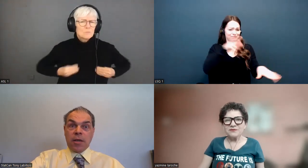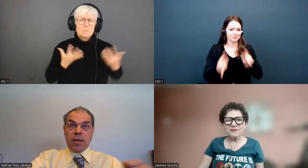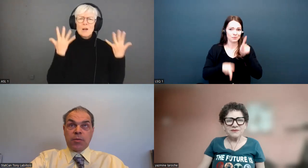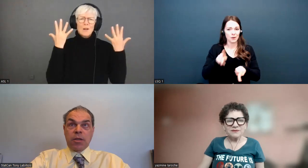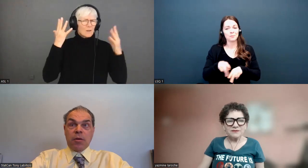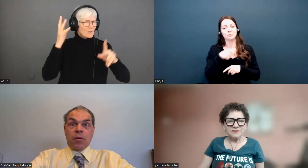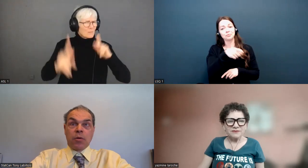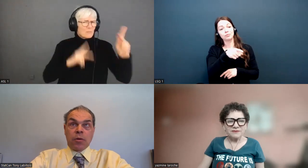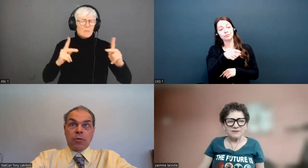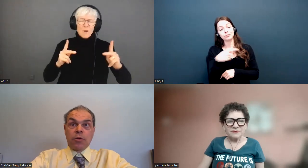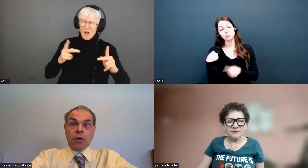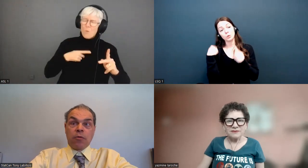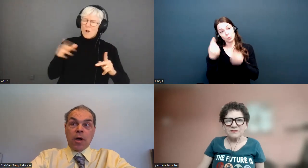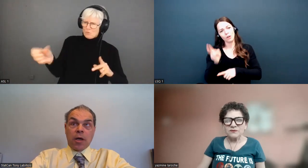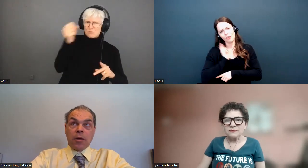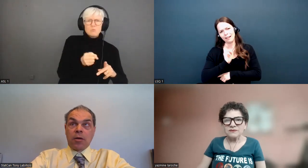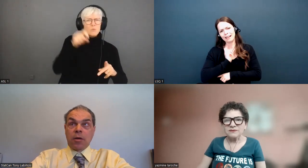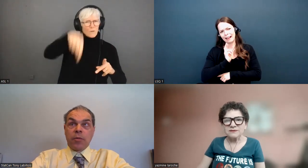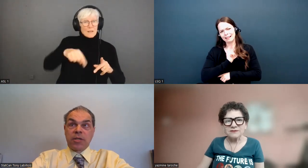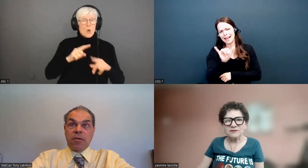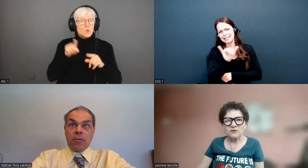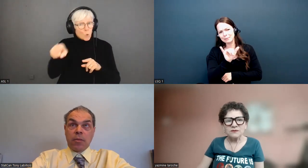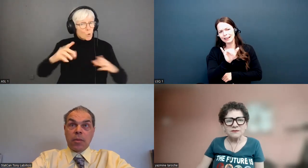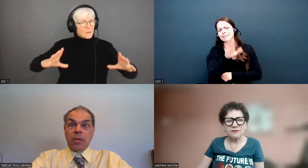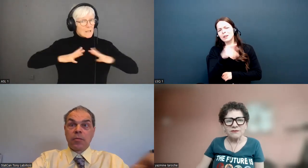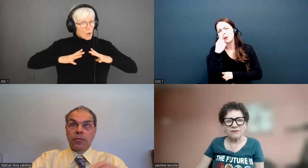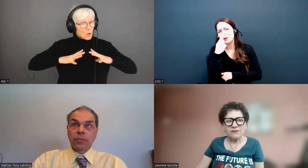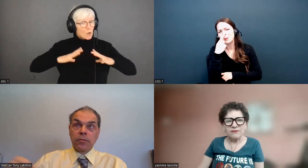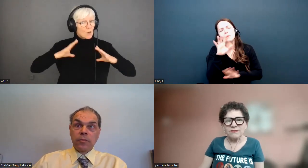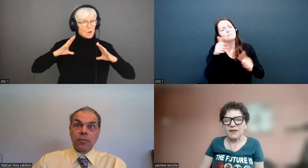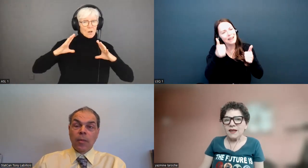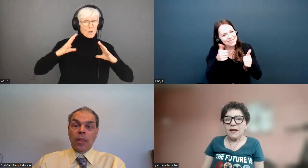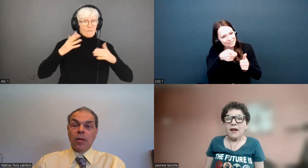us. So, since your retirement, Yazmine, we're all very curious to know how things are going?